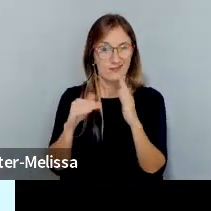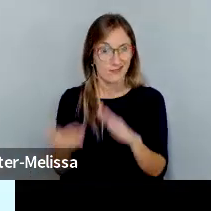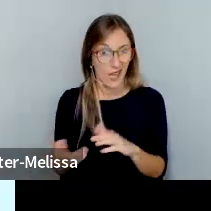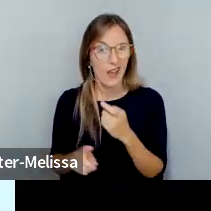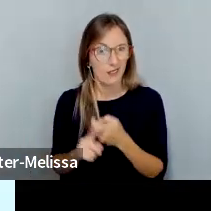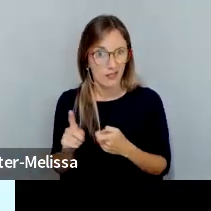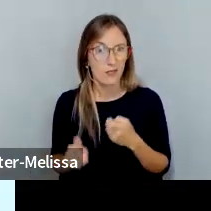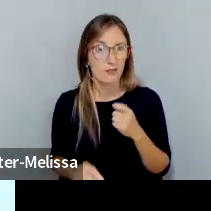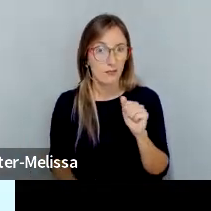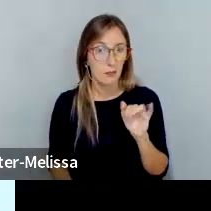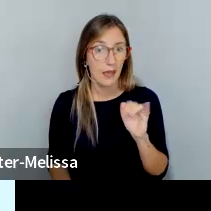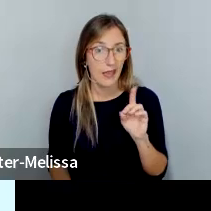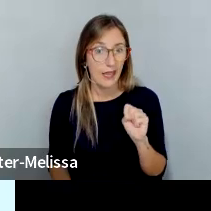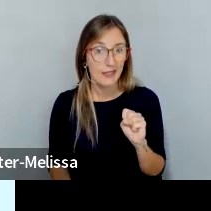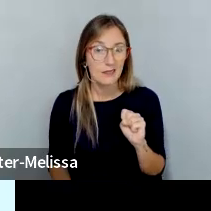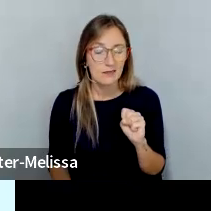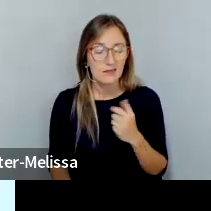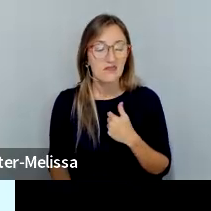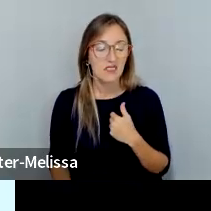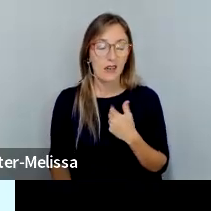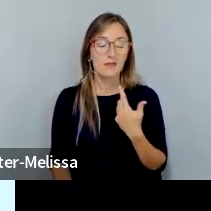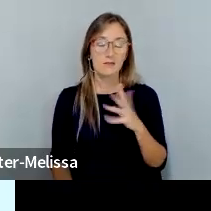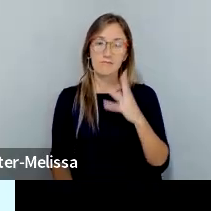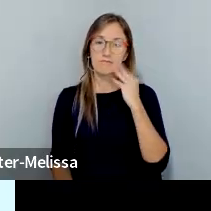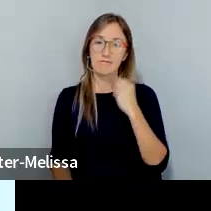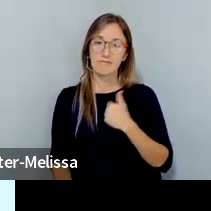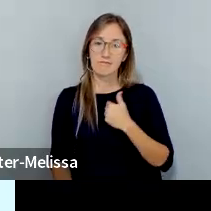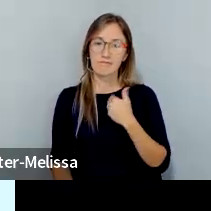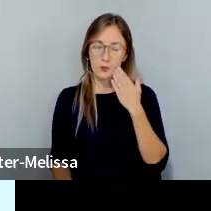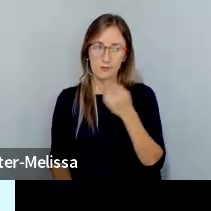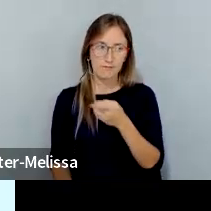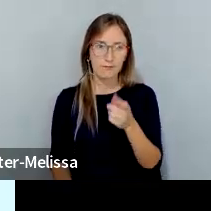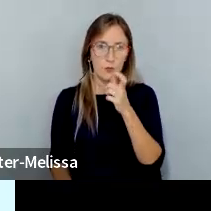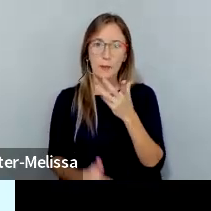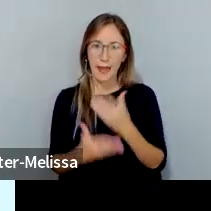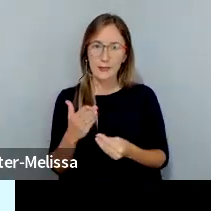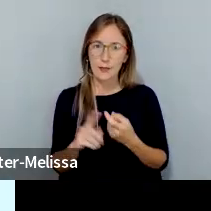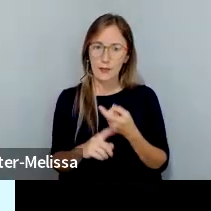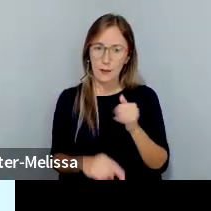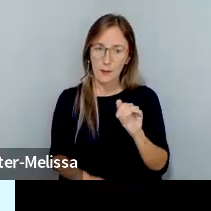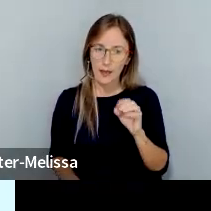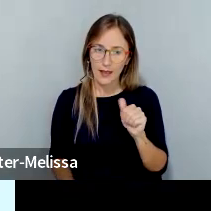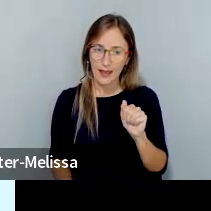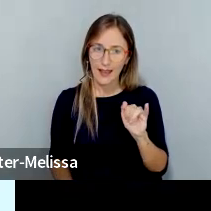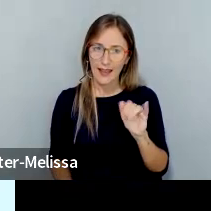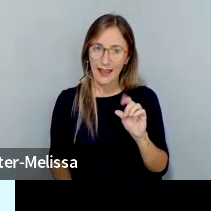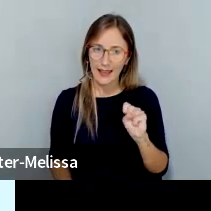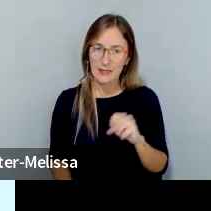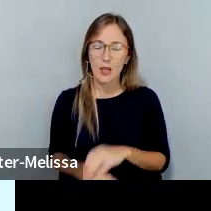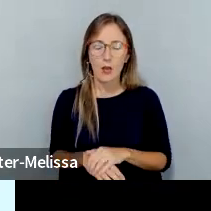for friends and relatives who have died from AIDS including people that I